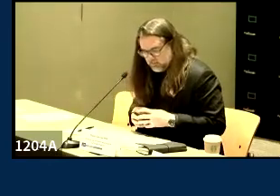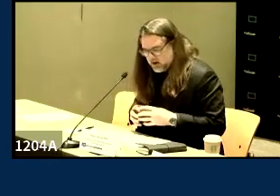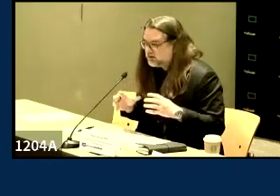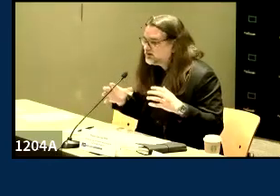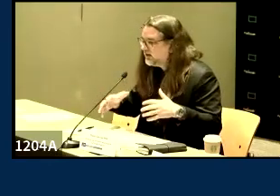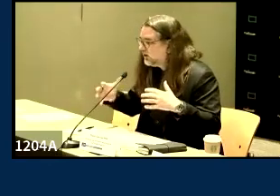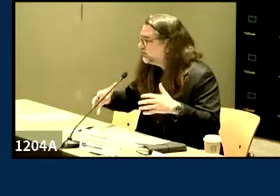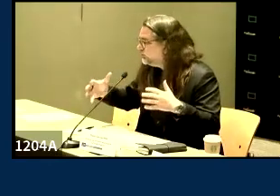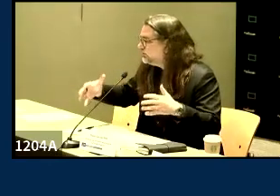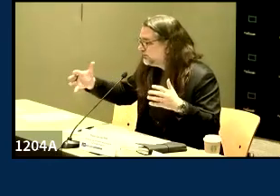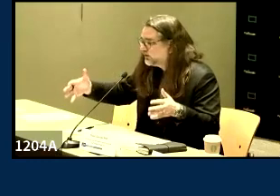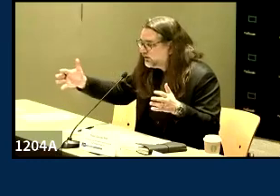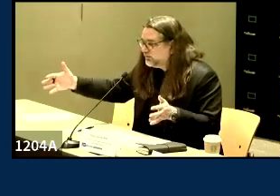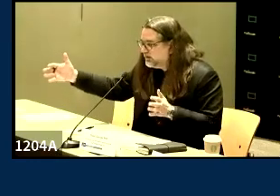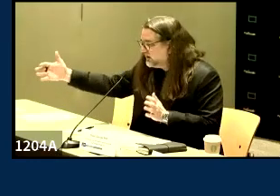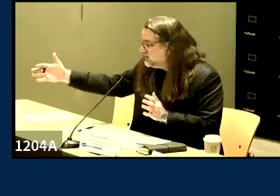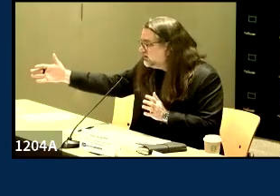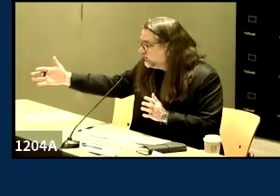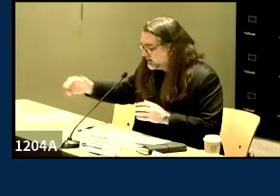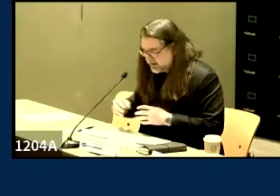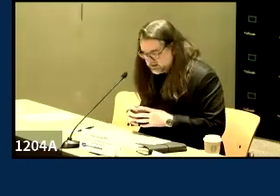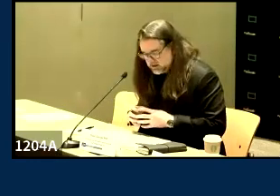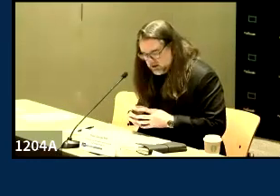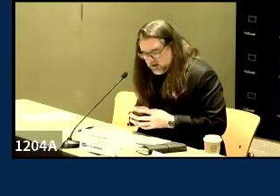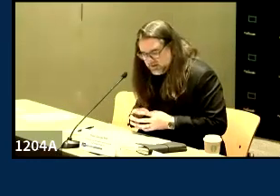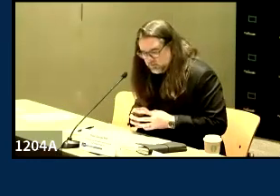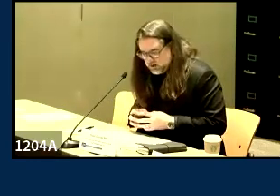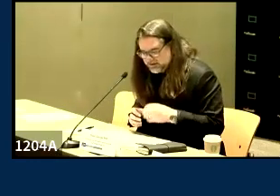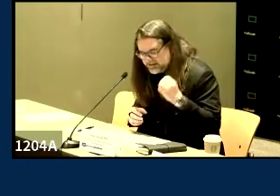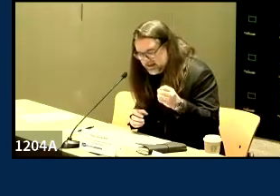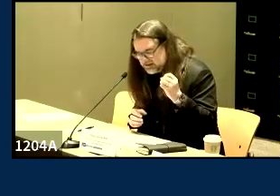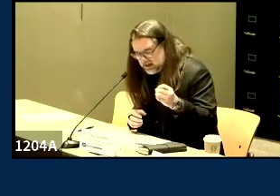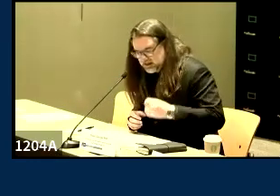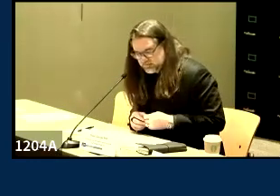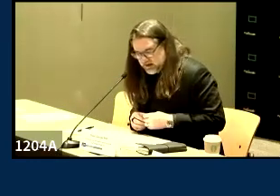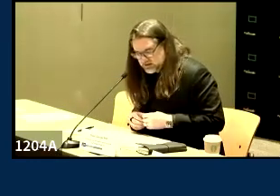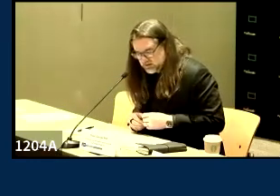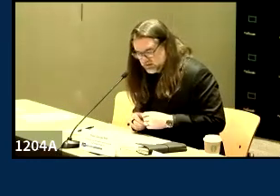The models that are used for COVID-19 forecasting, they run 10 times faster